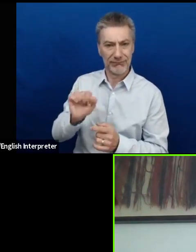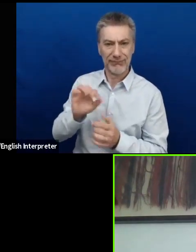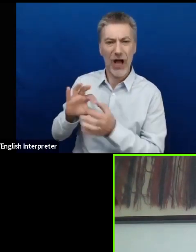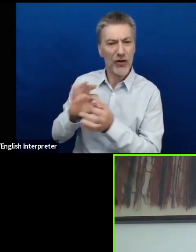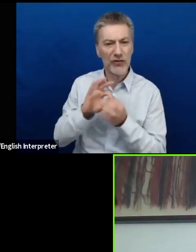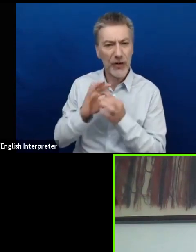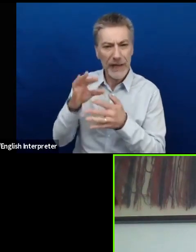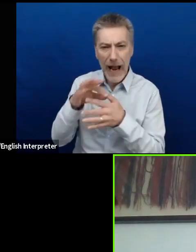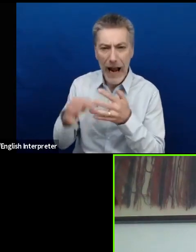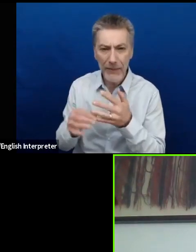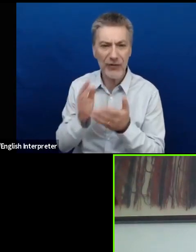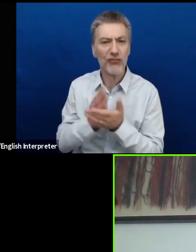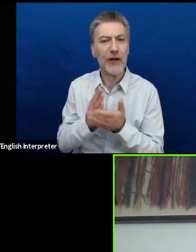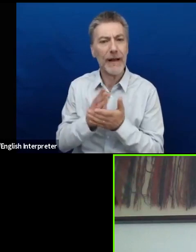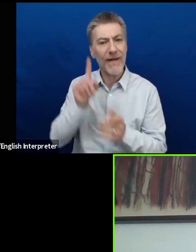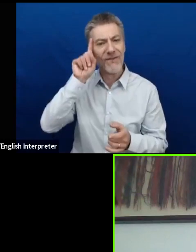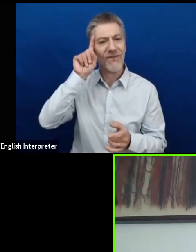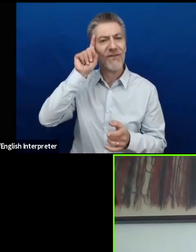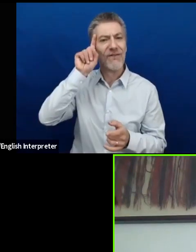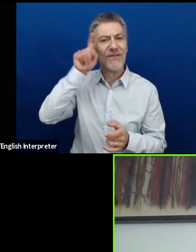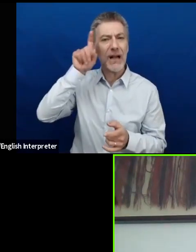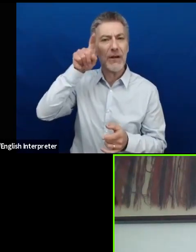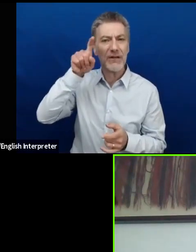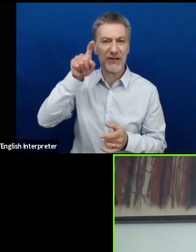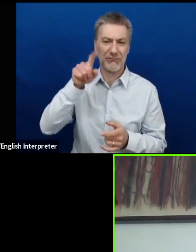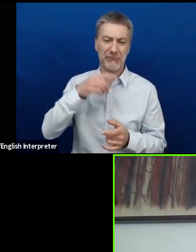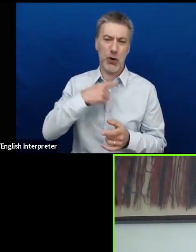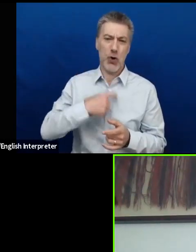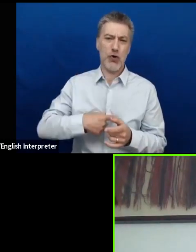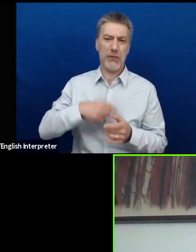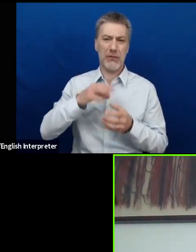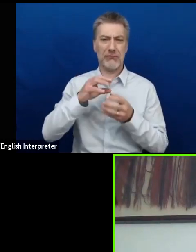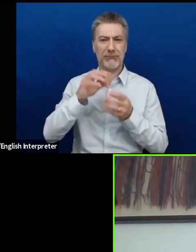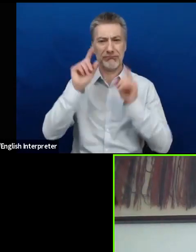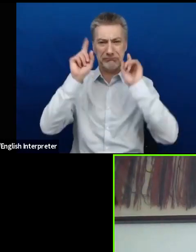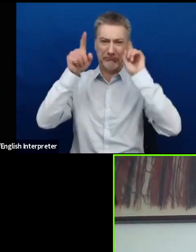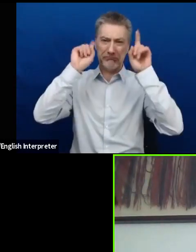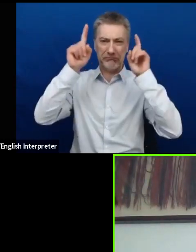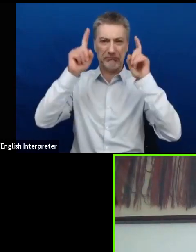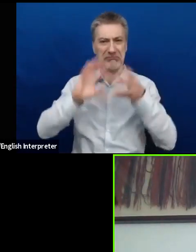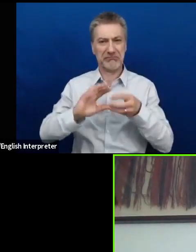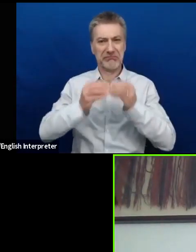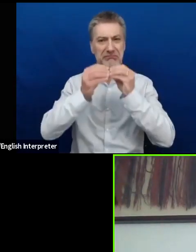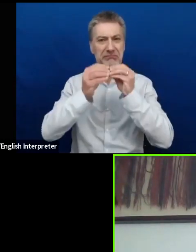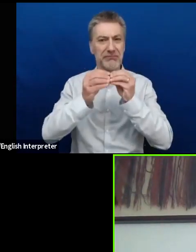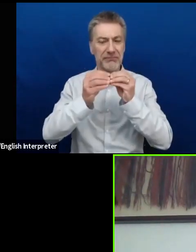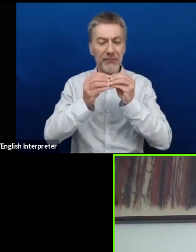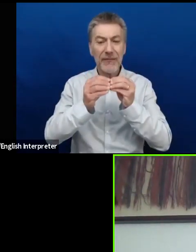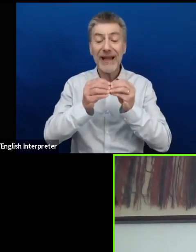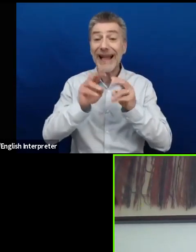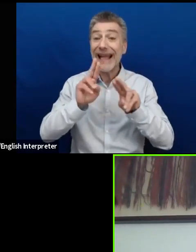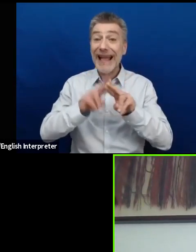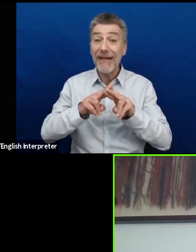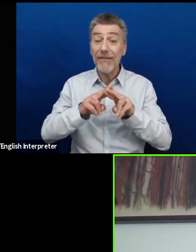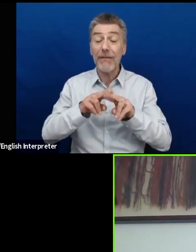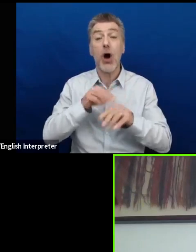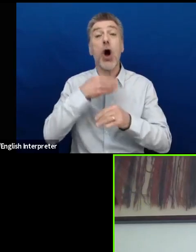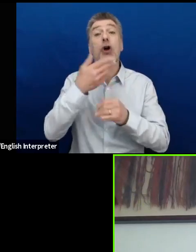important to reflect present conditions, the idea of modernity and neh states and